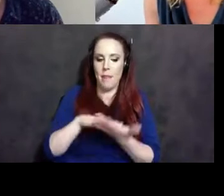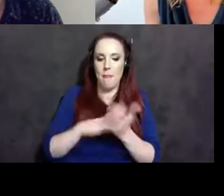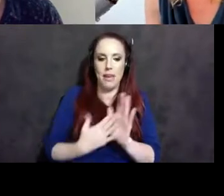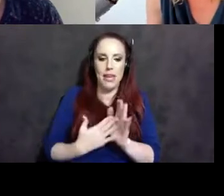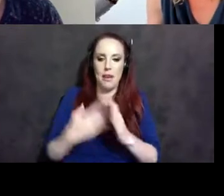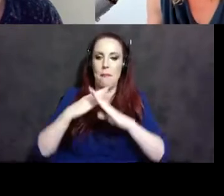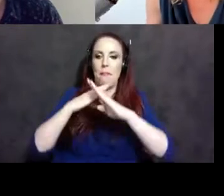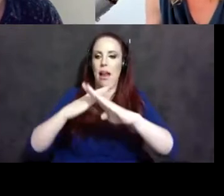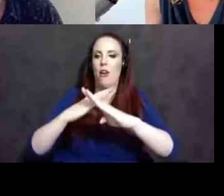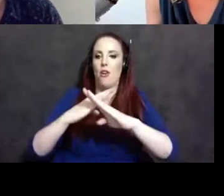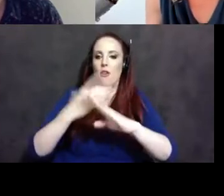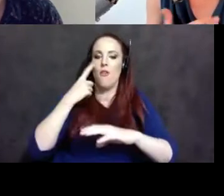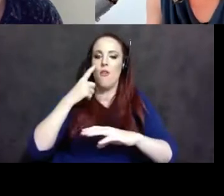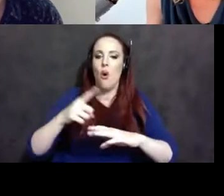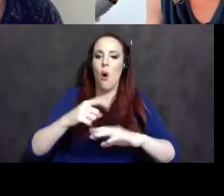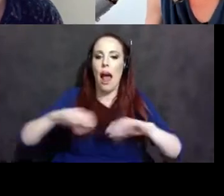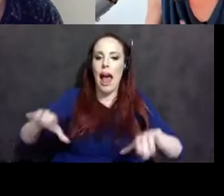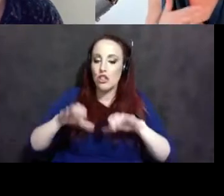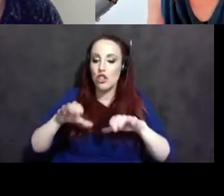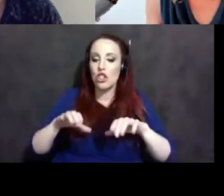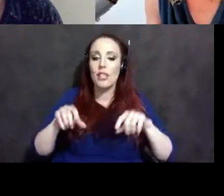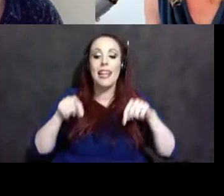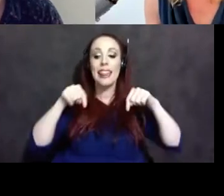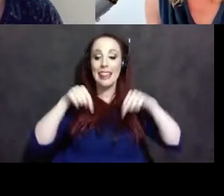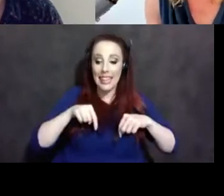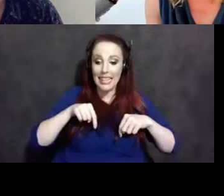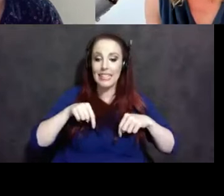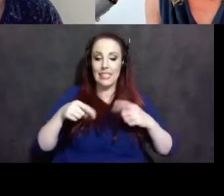Because really, this is about learning and then taking action.